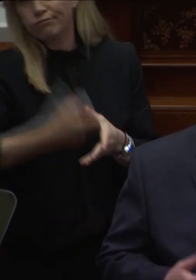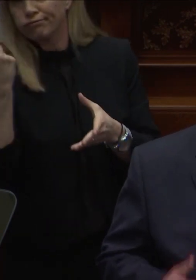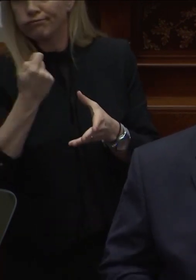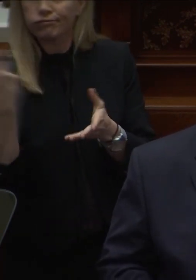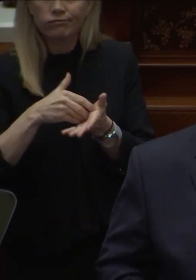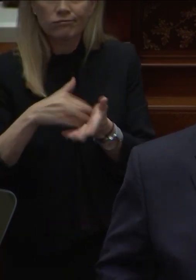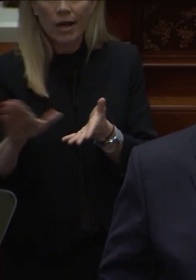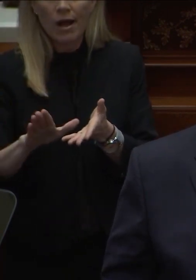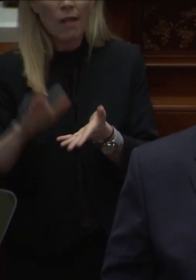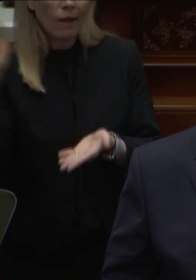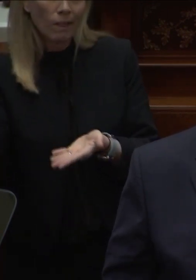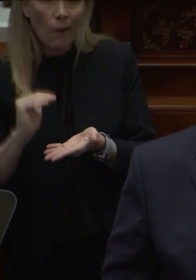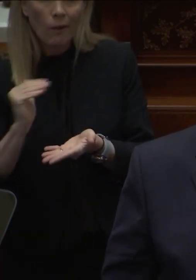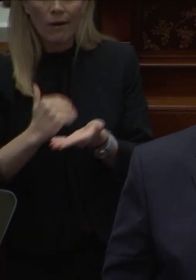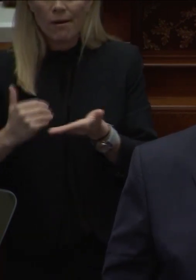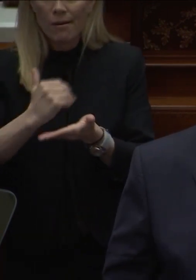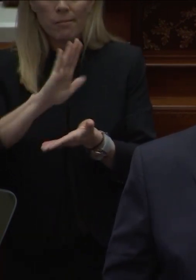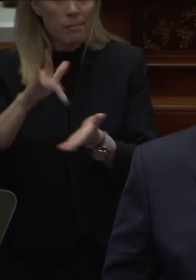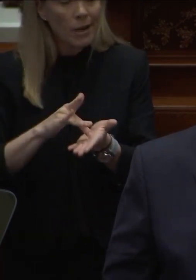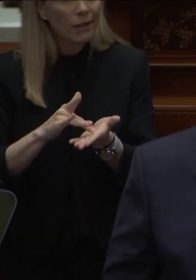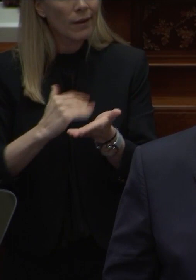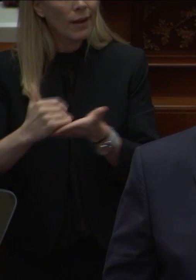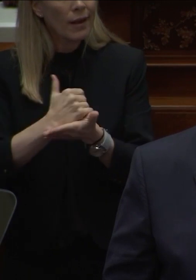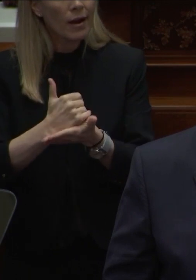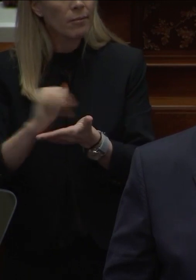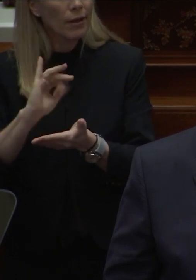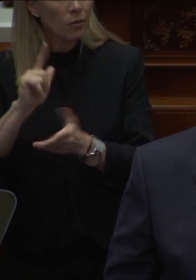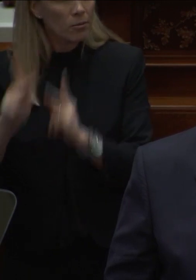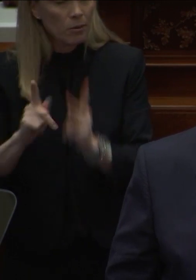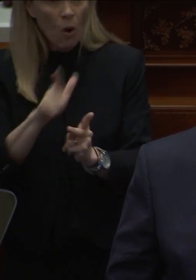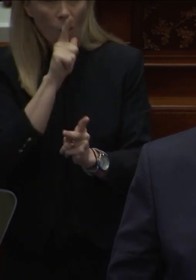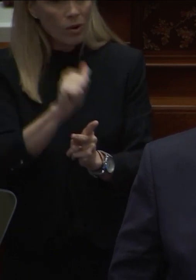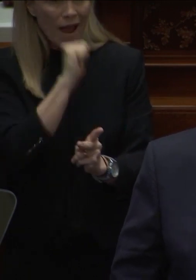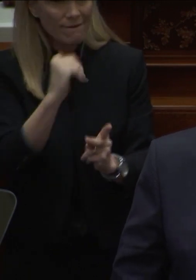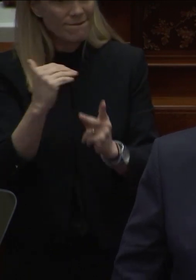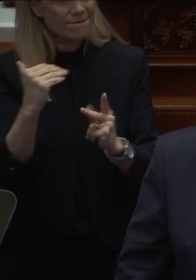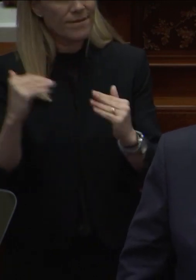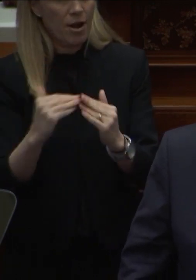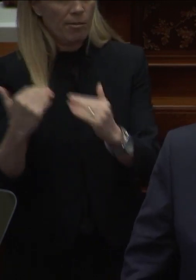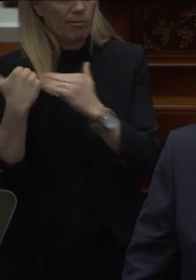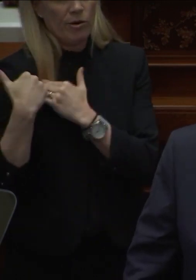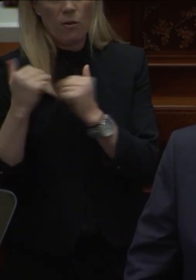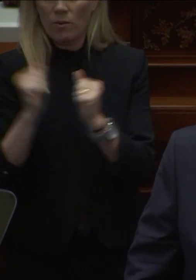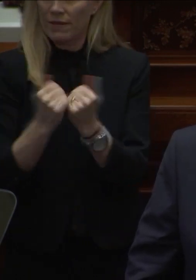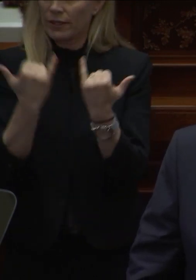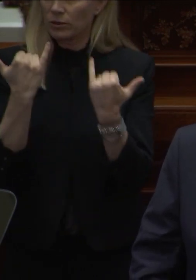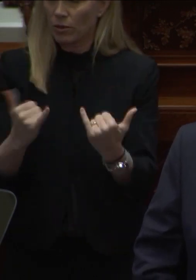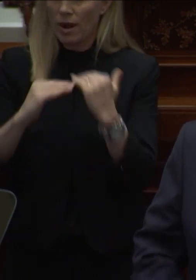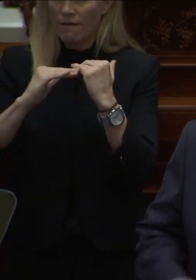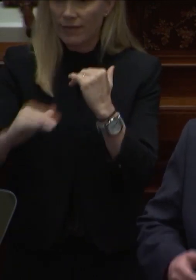WEALTHIEST PEOPLE THINKING THAT THEY SHOULD DROWN OUT MILLIONS OF LOWER AND MIDDLE INCOME ILLINOISANS UNFAIRLY BURDENED BY